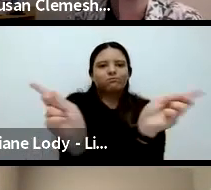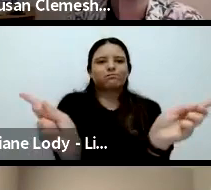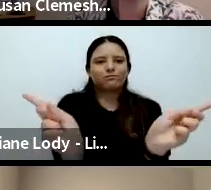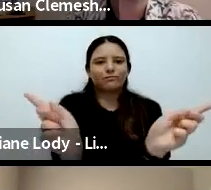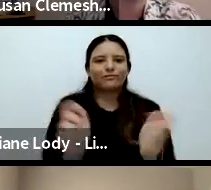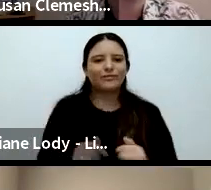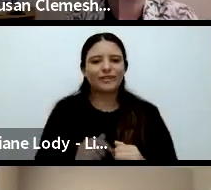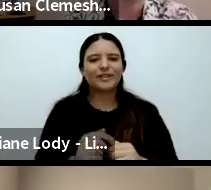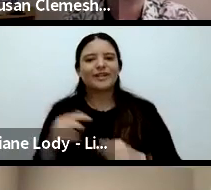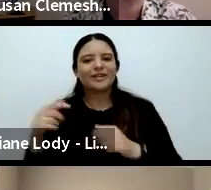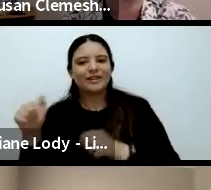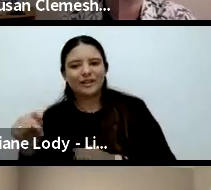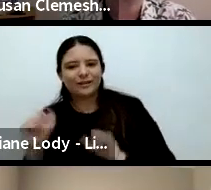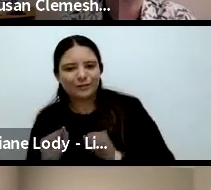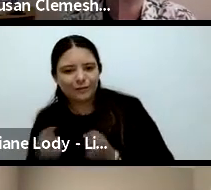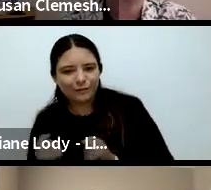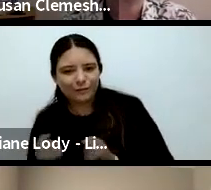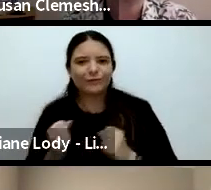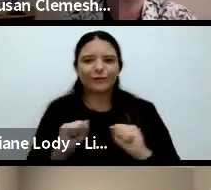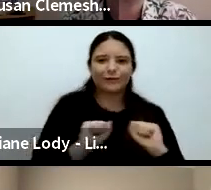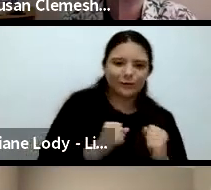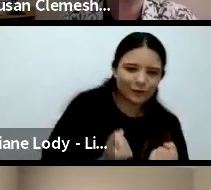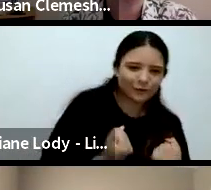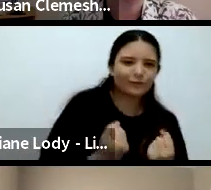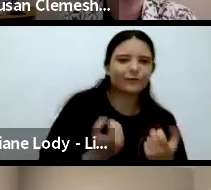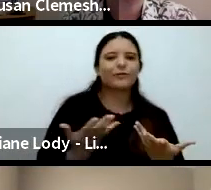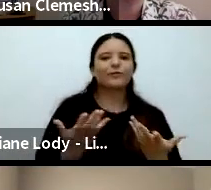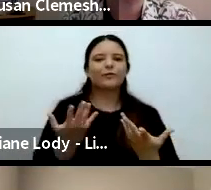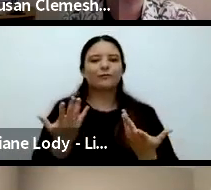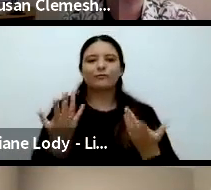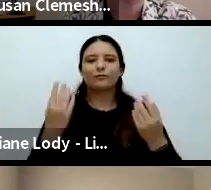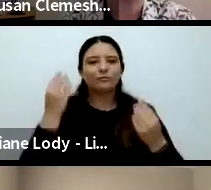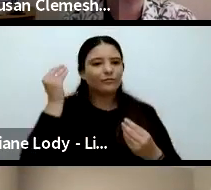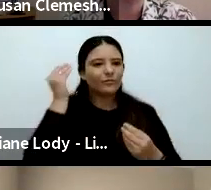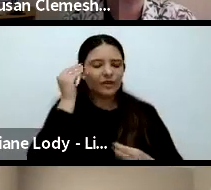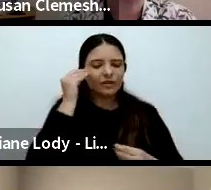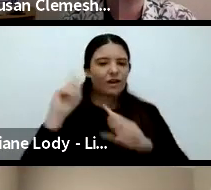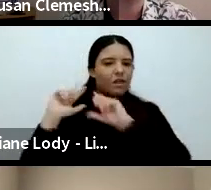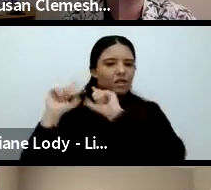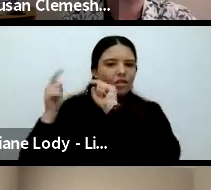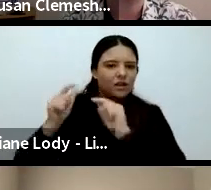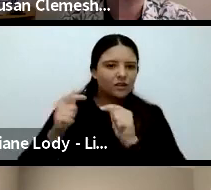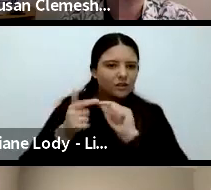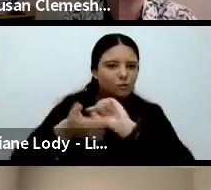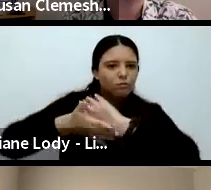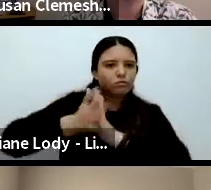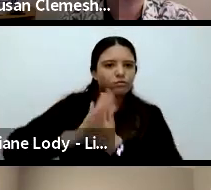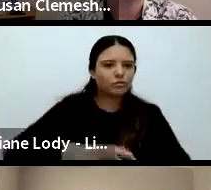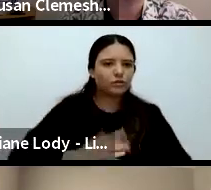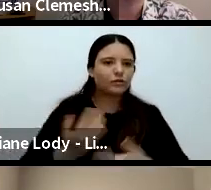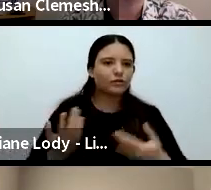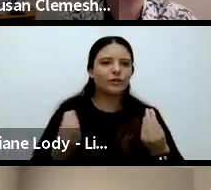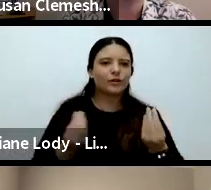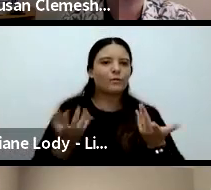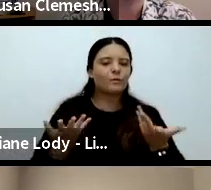ng hard to ng hard to break with this tradition hard to break with this tradition of this. is is the content and these is the content and these are the scientific. ntific